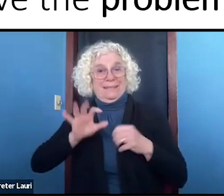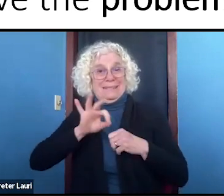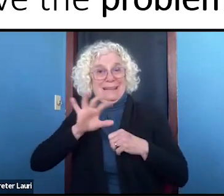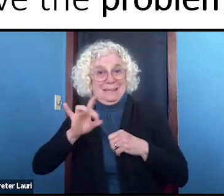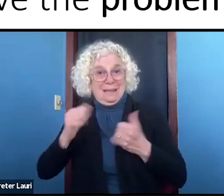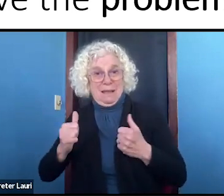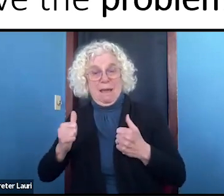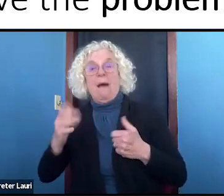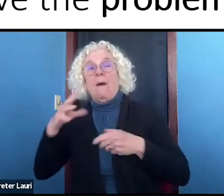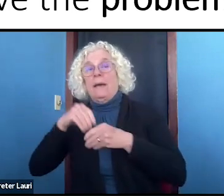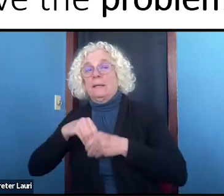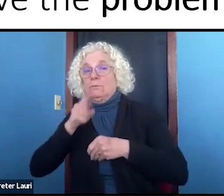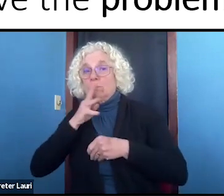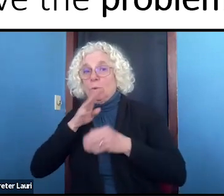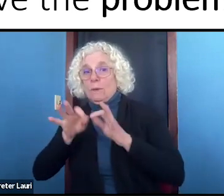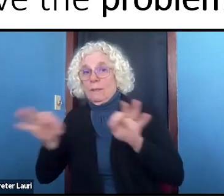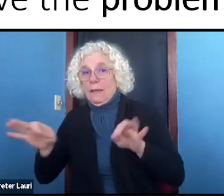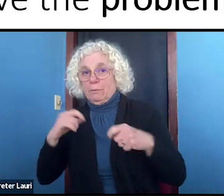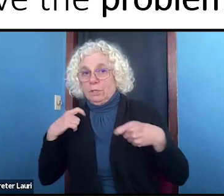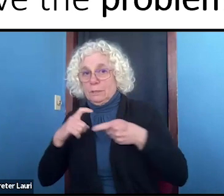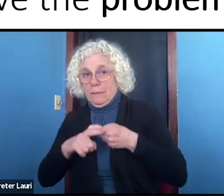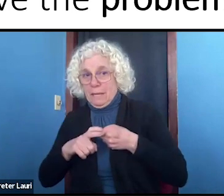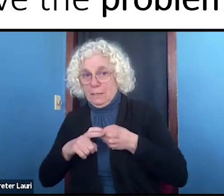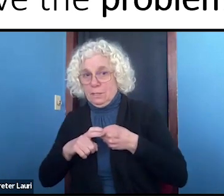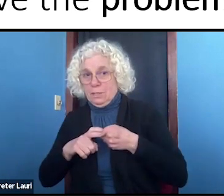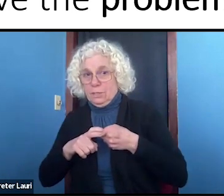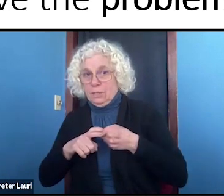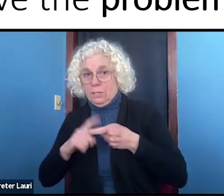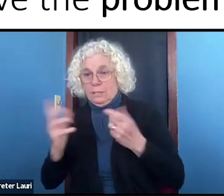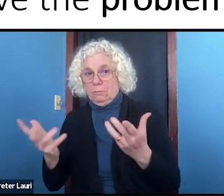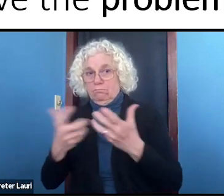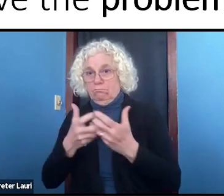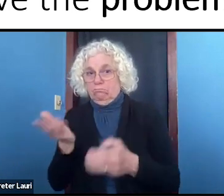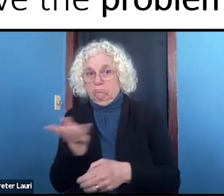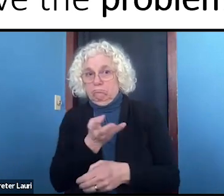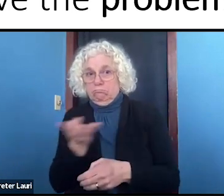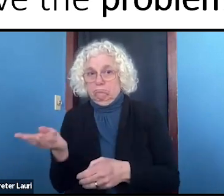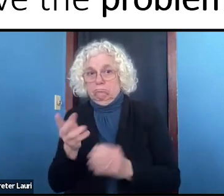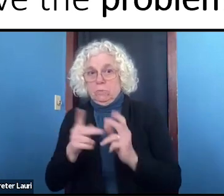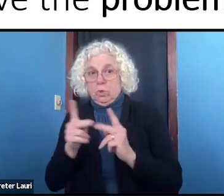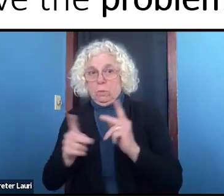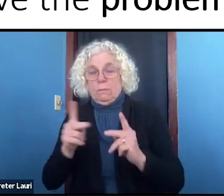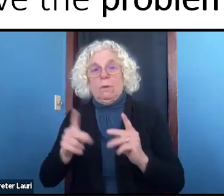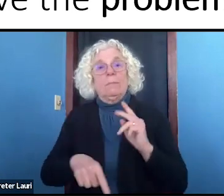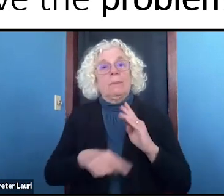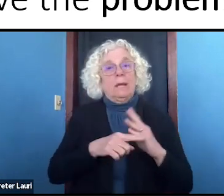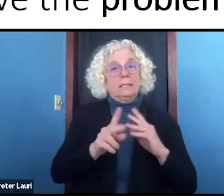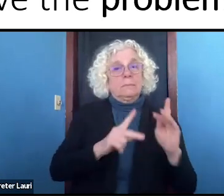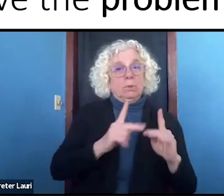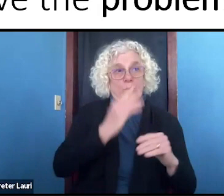that facilitate special acknowledgment for those who are in the LGBTQ community